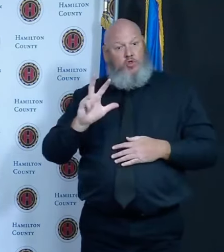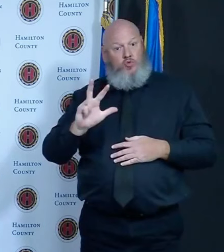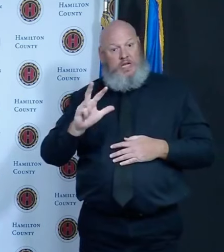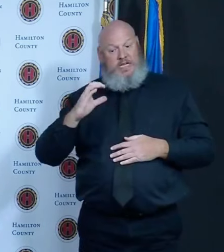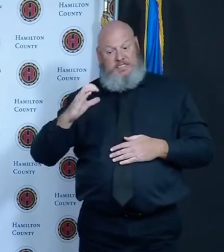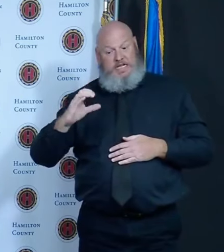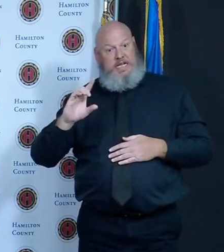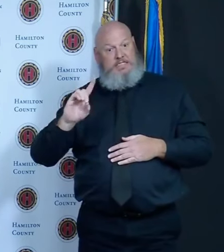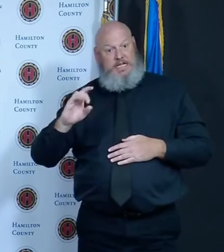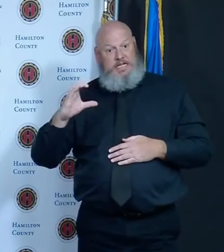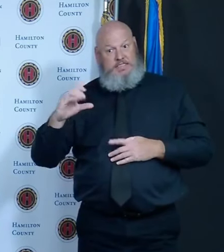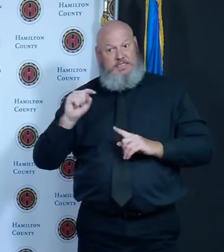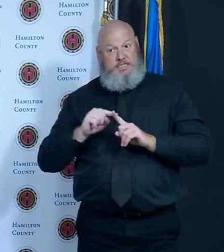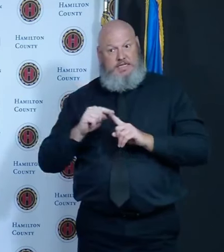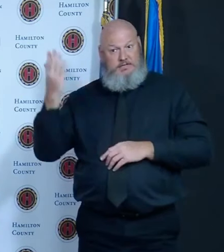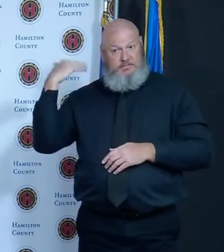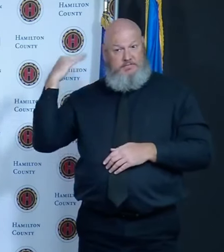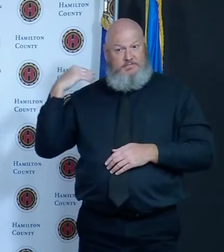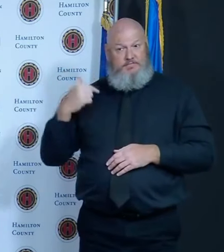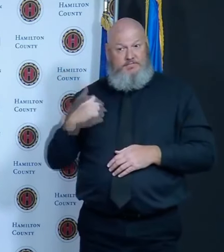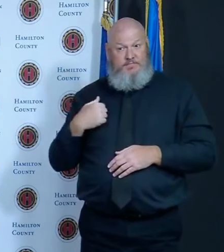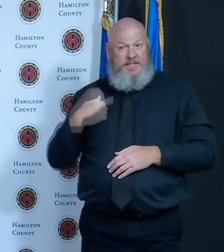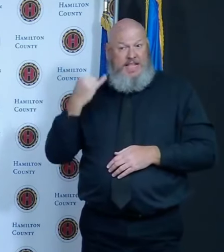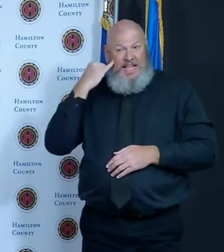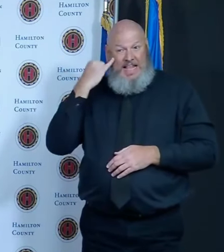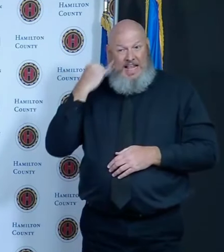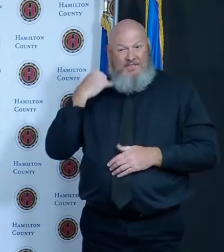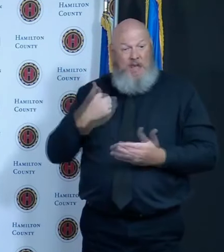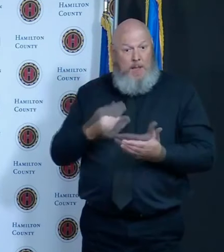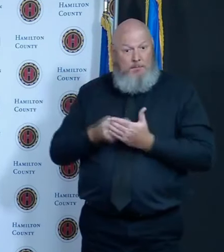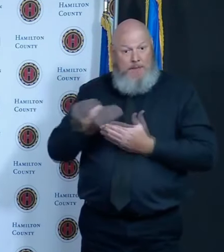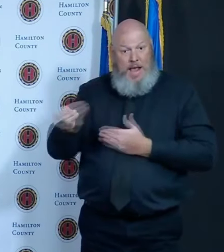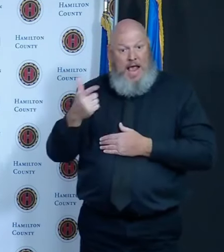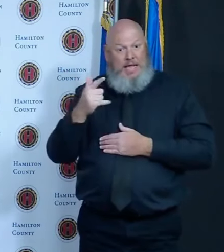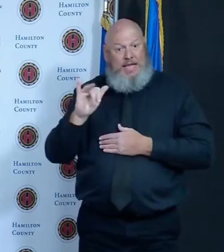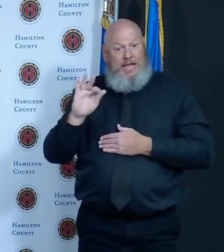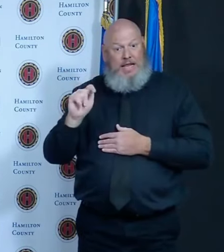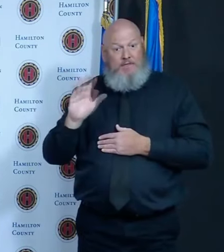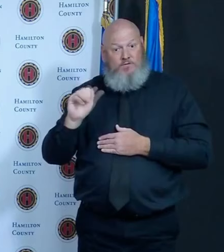them a picture of your receipt then they would buy a gift card for $100 from